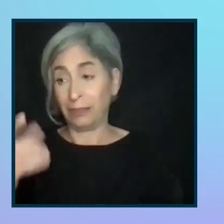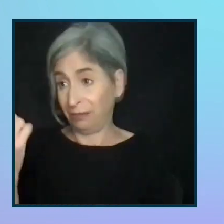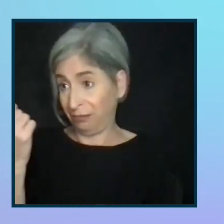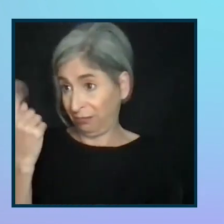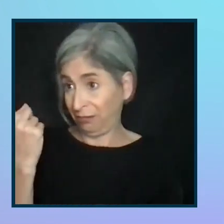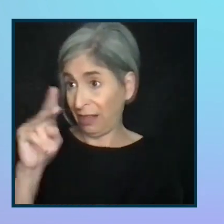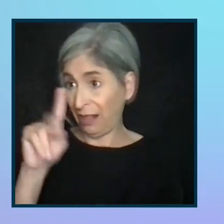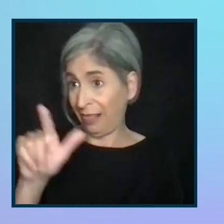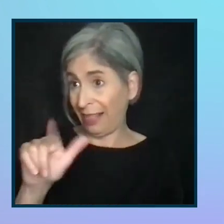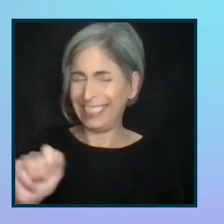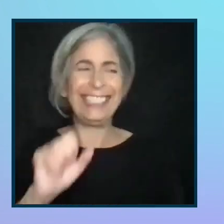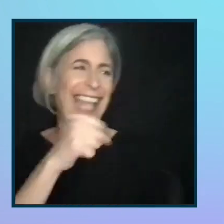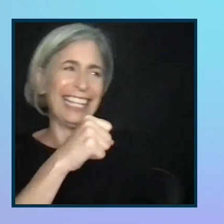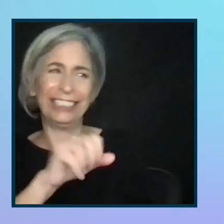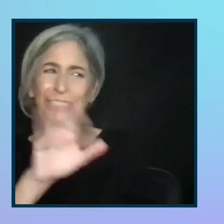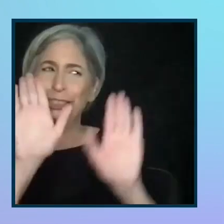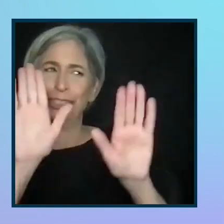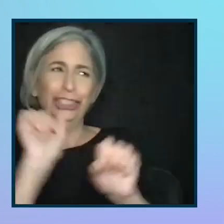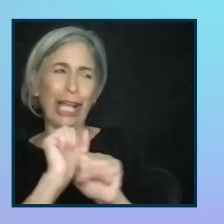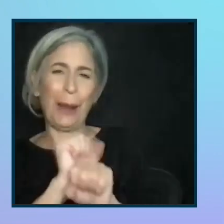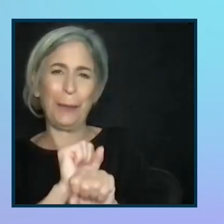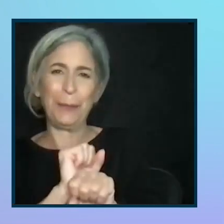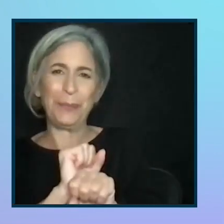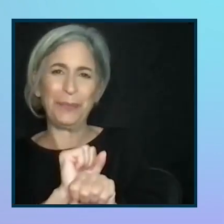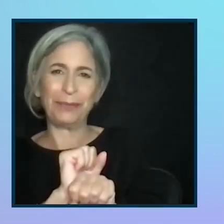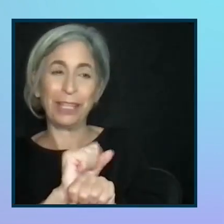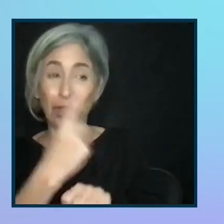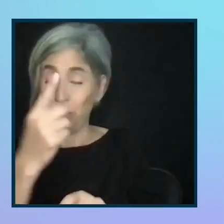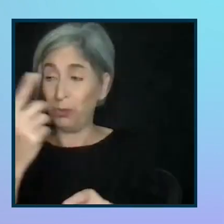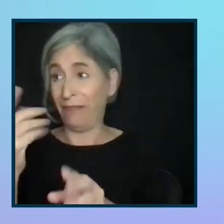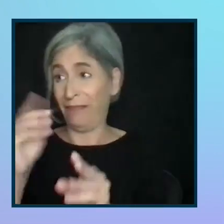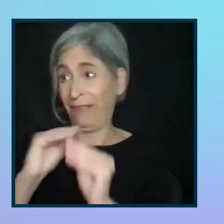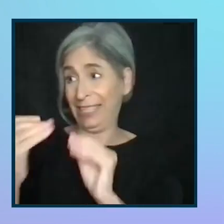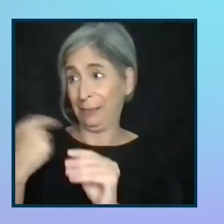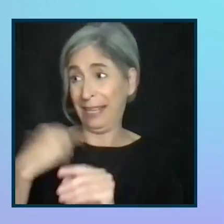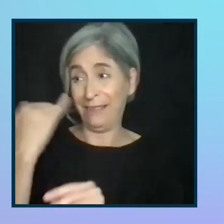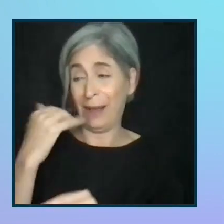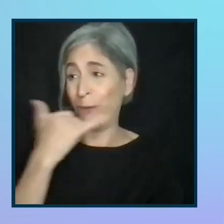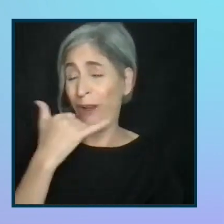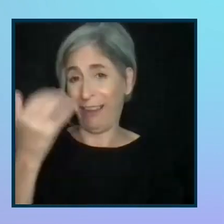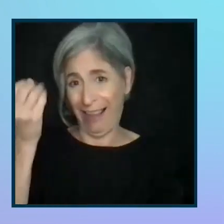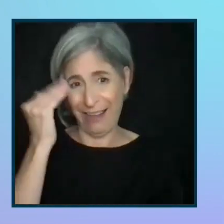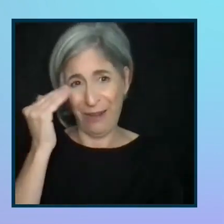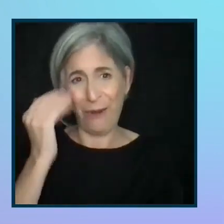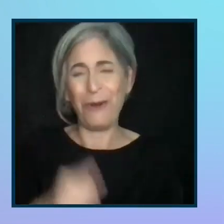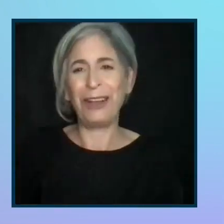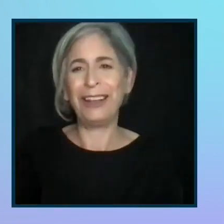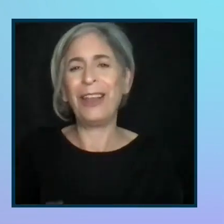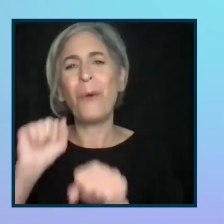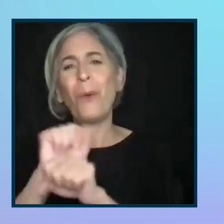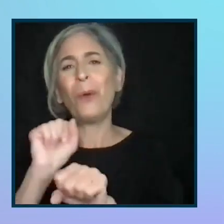Yeah you did a good job. Okay 'cause you'll correct me I know. Okay we're working our way toward our Q and A,